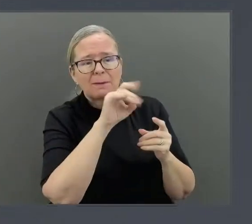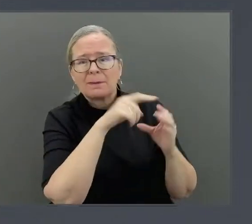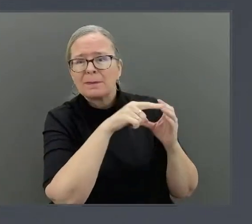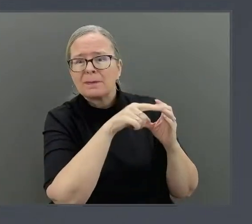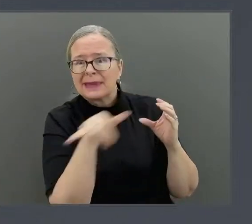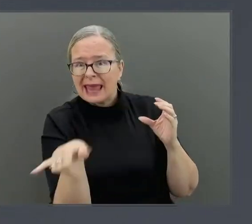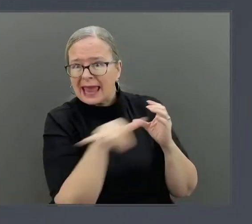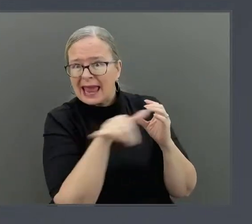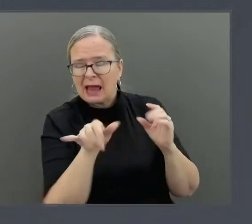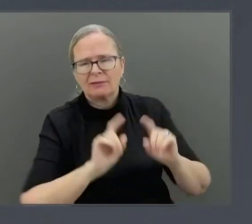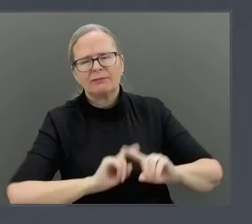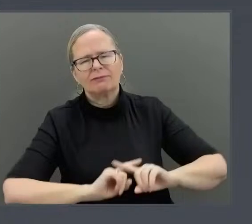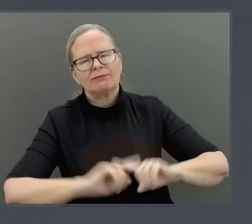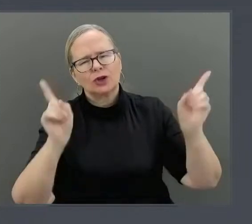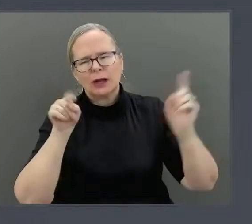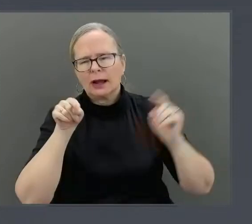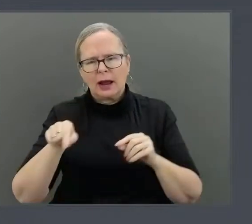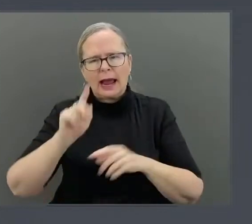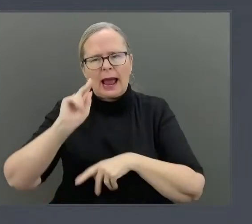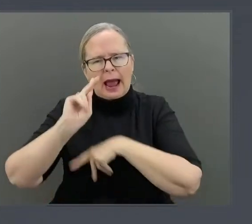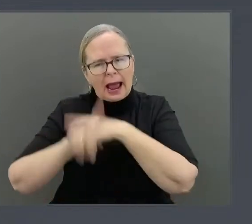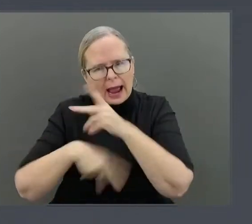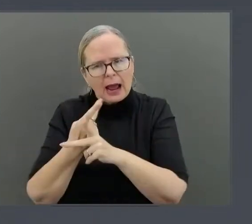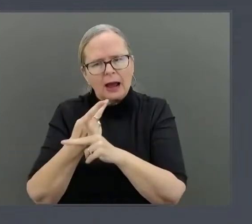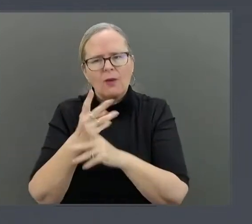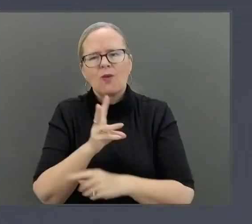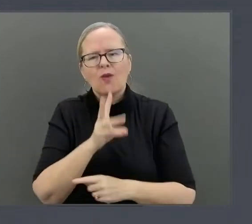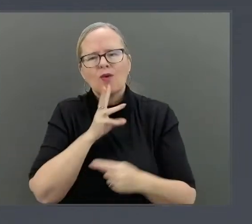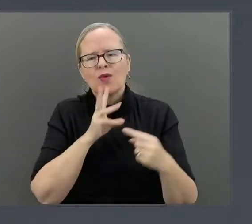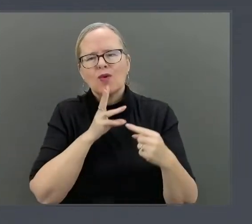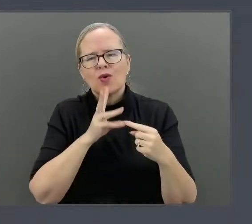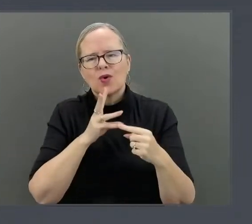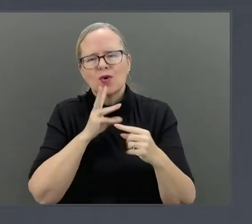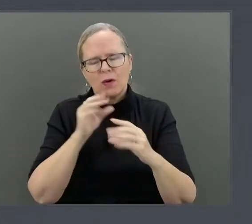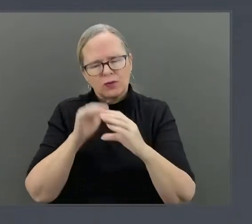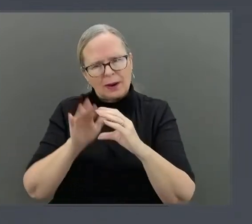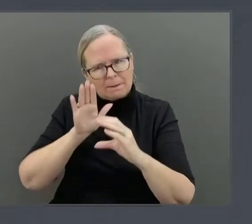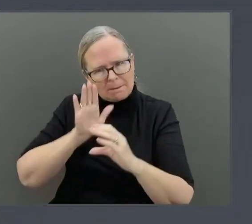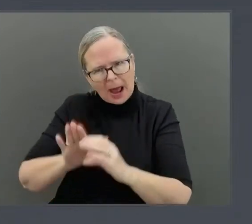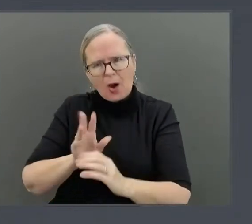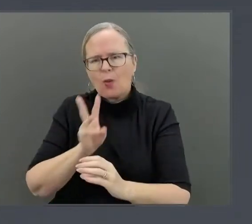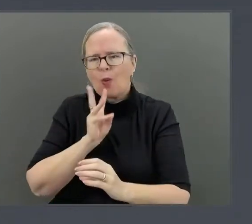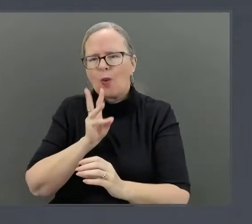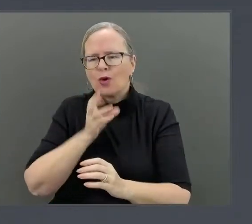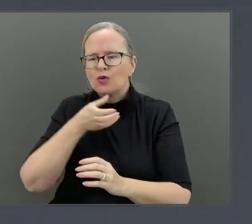other areas that would have this type of pipe on hand and that's why San Diego County became such